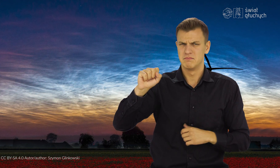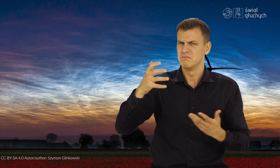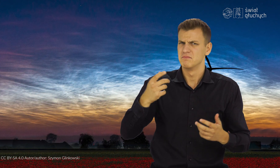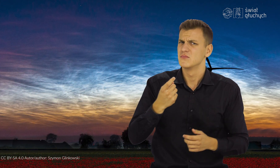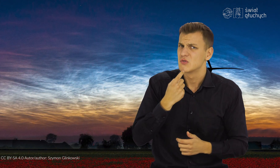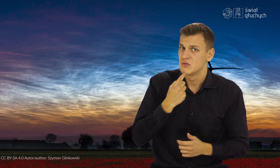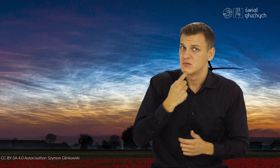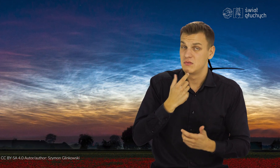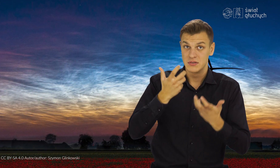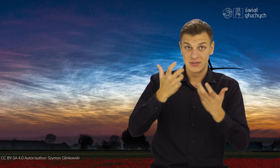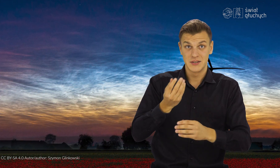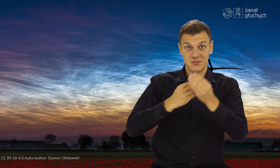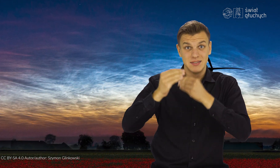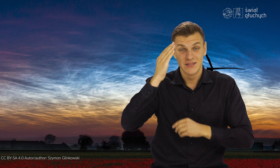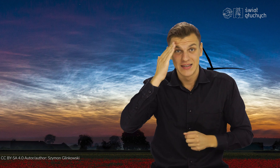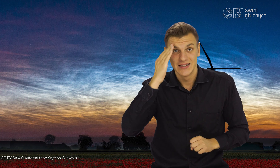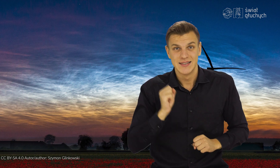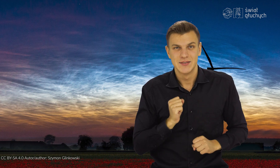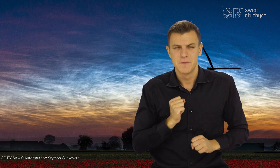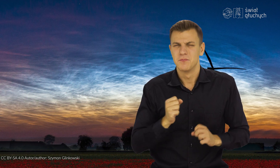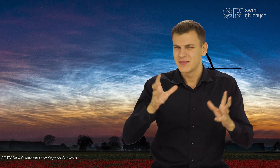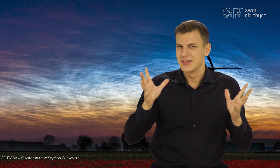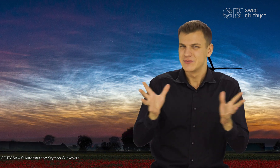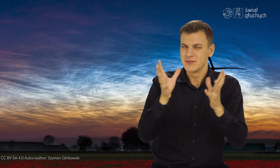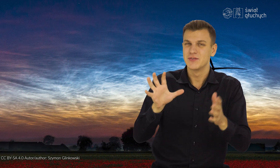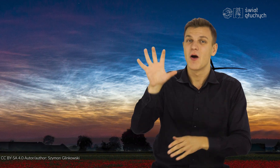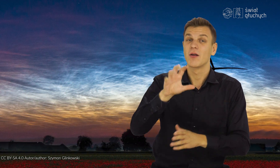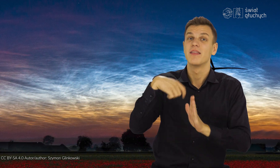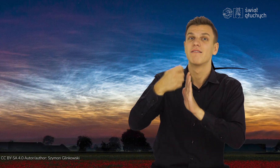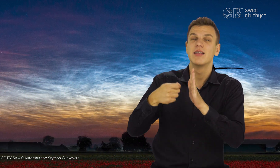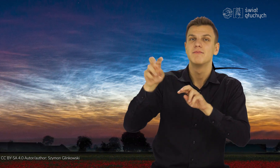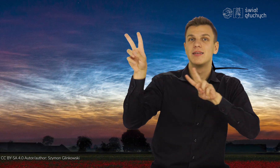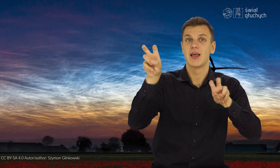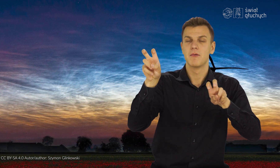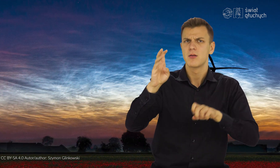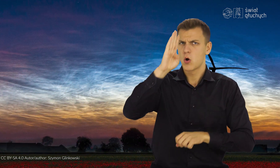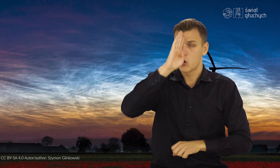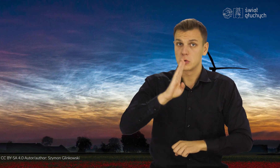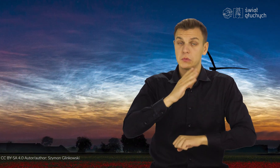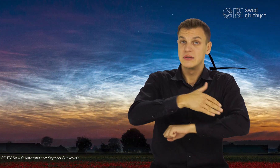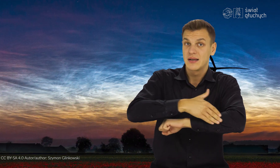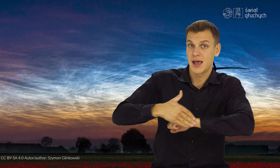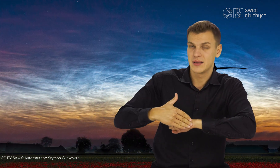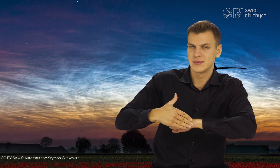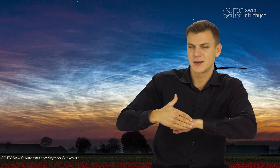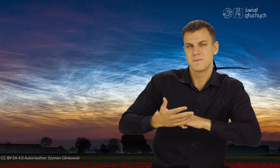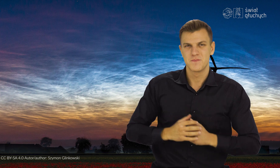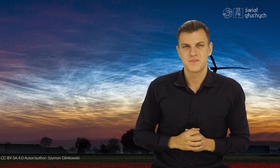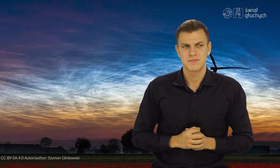What is this line? You will find out in the episode On the boundaries of space.